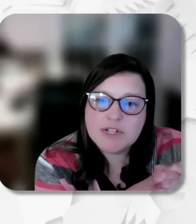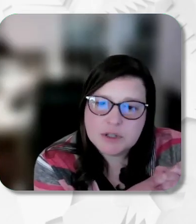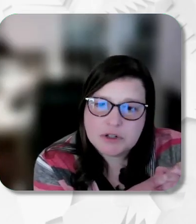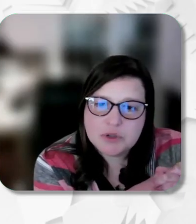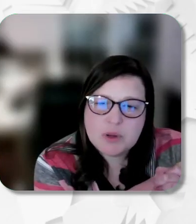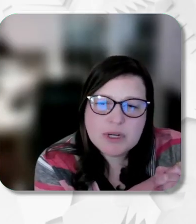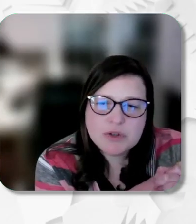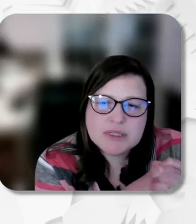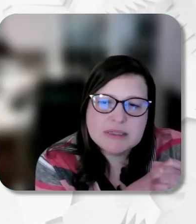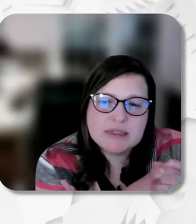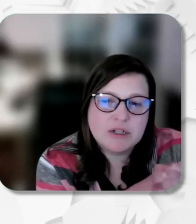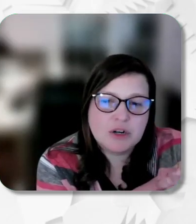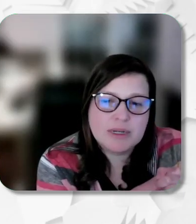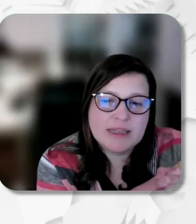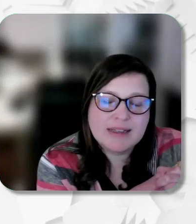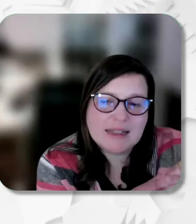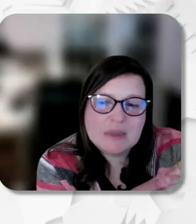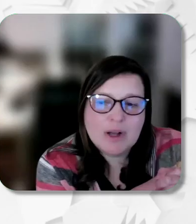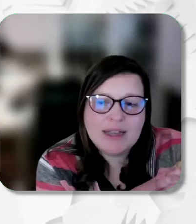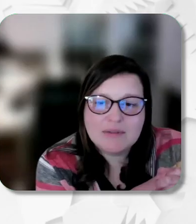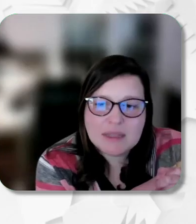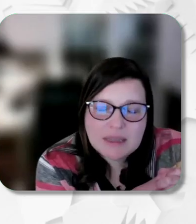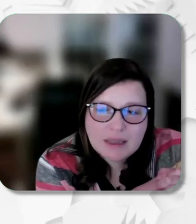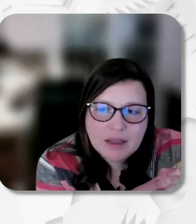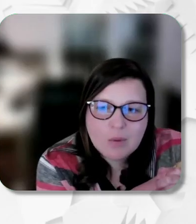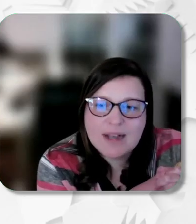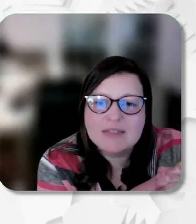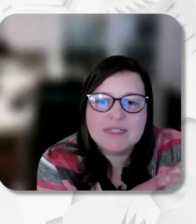researchers we were interested in determining exactly what kind of thinking what kinds of